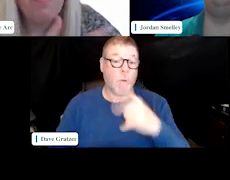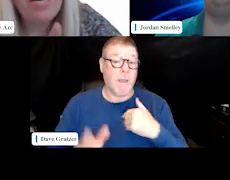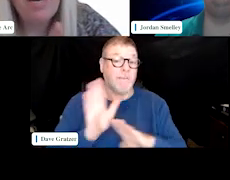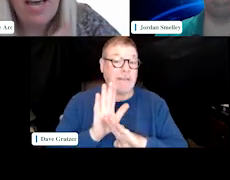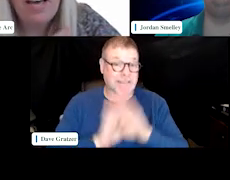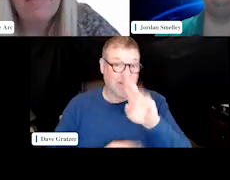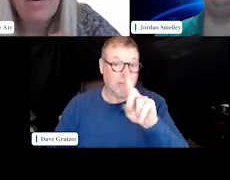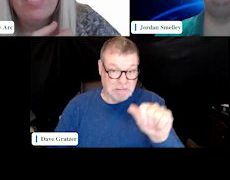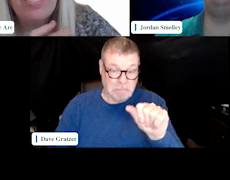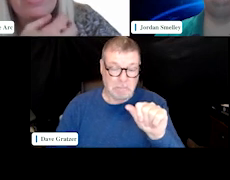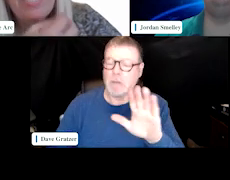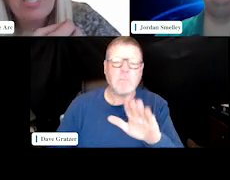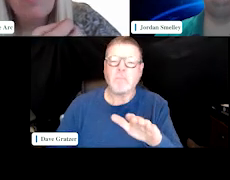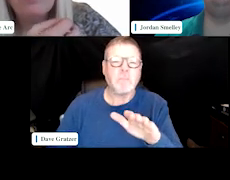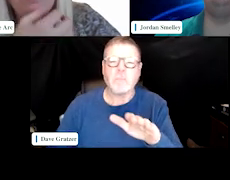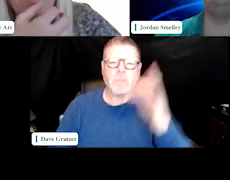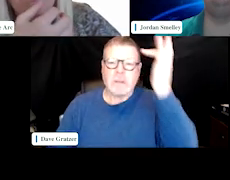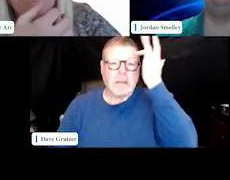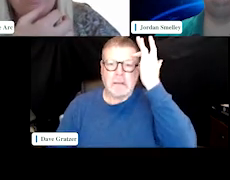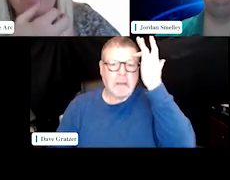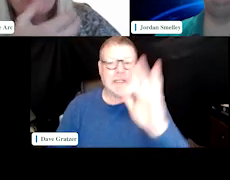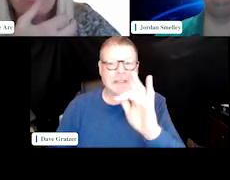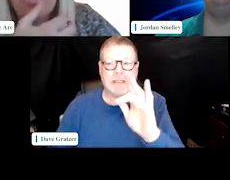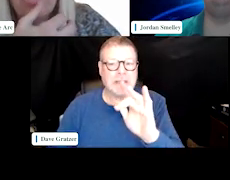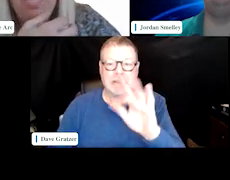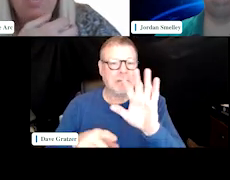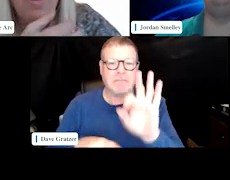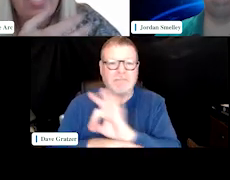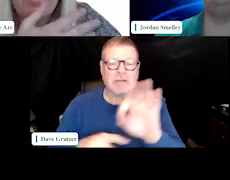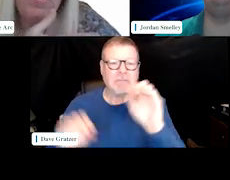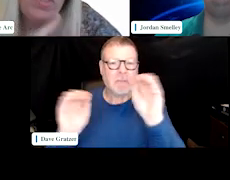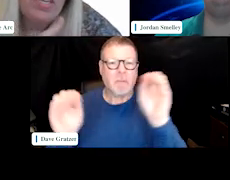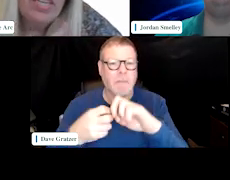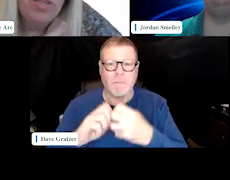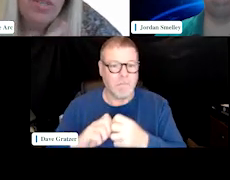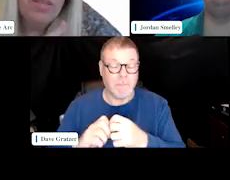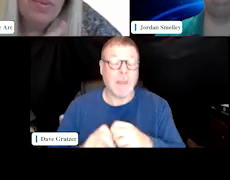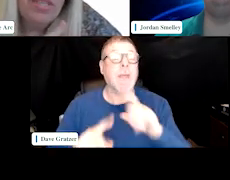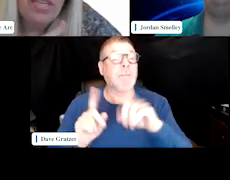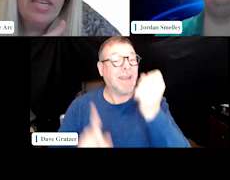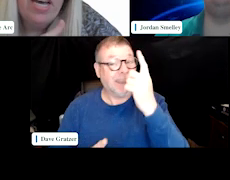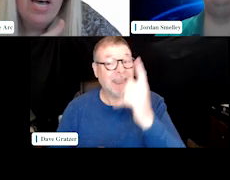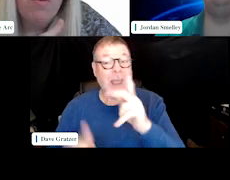who may not have an intellectual condition, whereas someone with an intellectual disability,